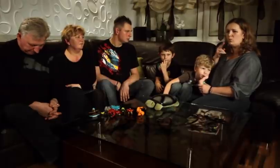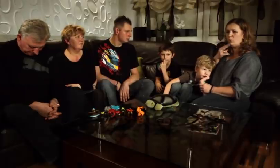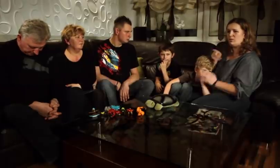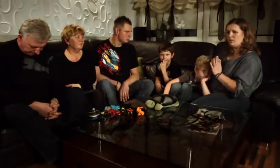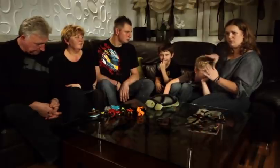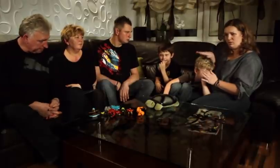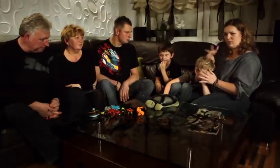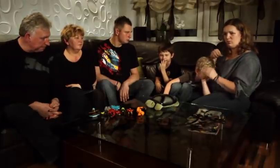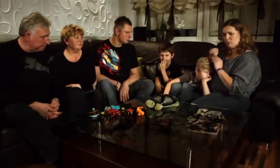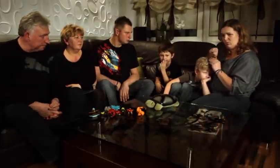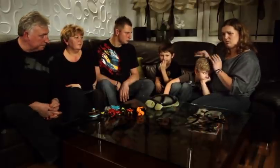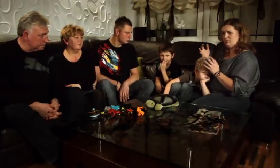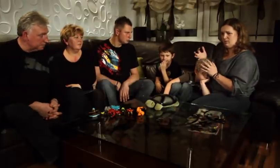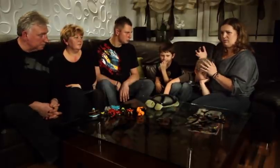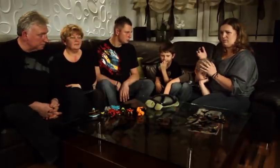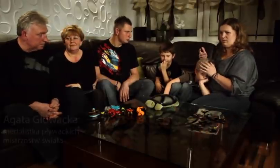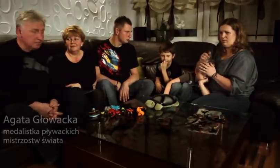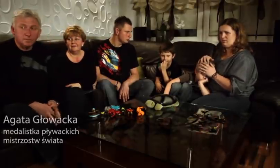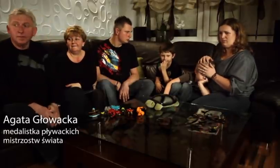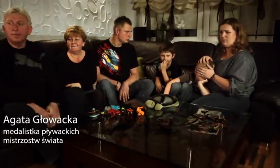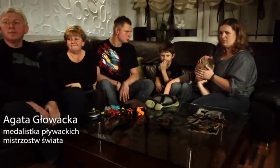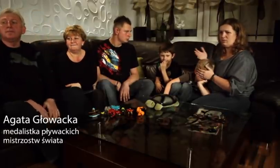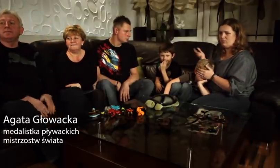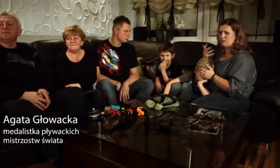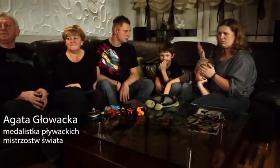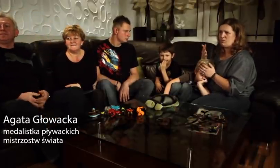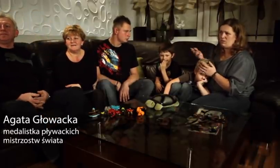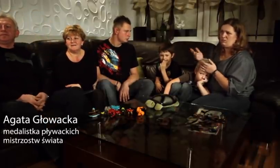I wanted to be swimming coach for Deaf children, it was my dream.